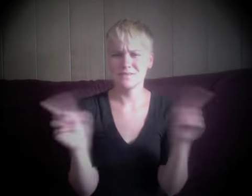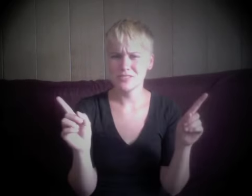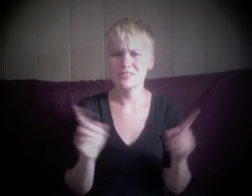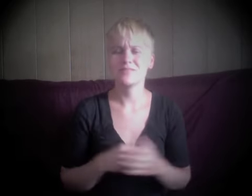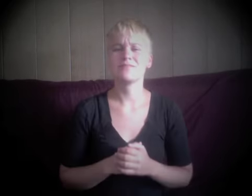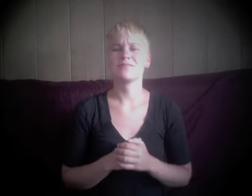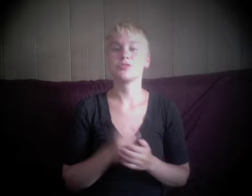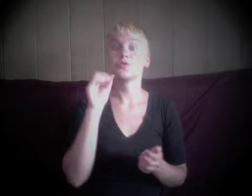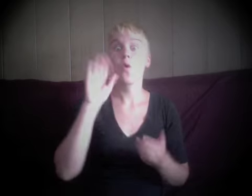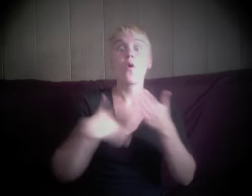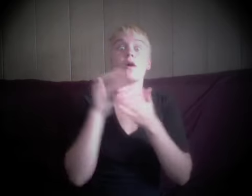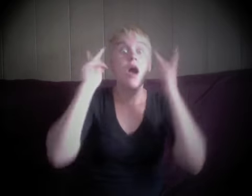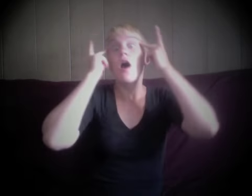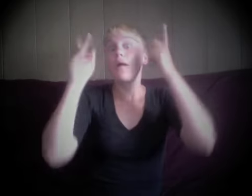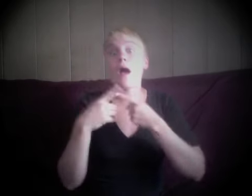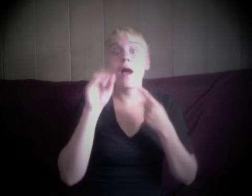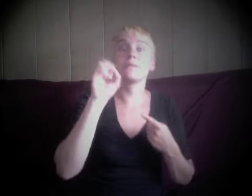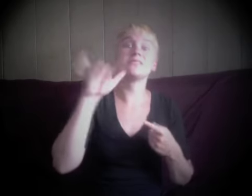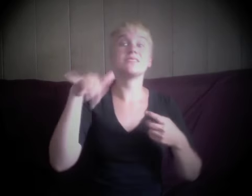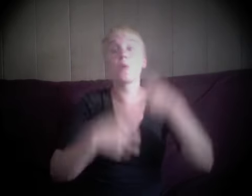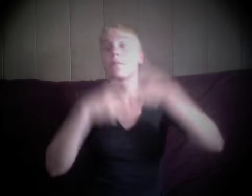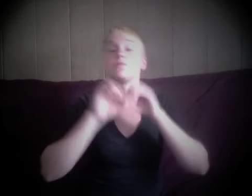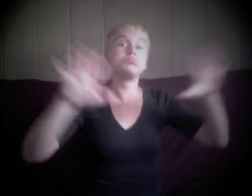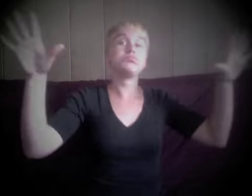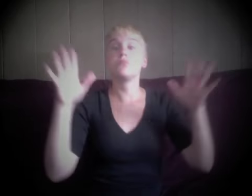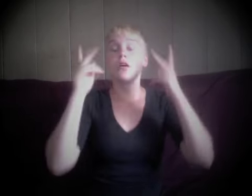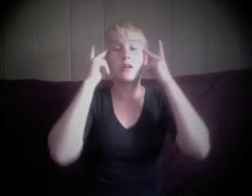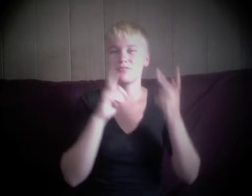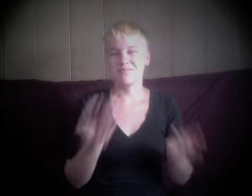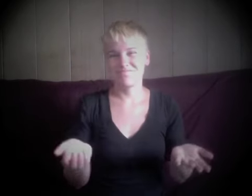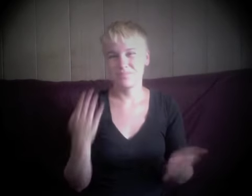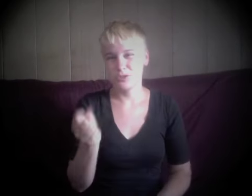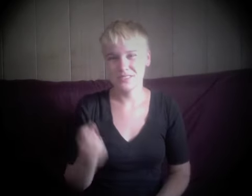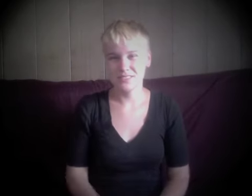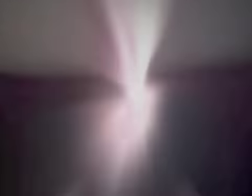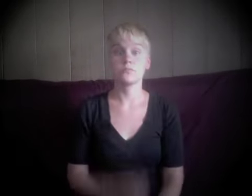There are a million reasons why this whole "obesity epidemic" scare is bullshit.